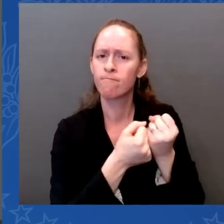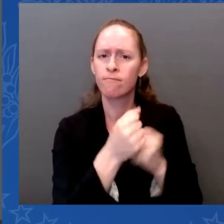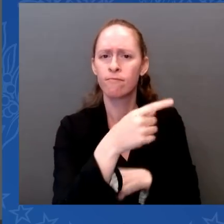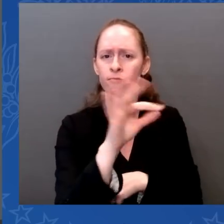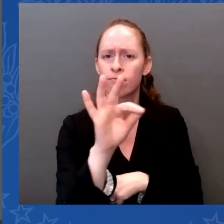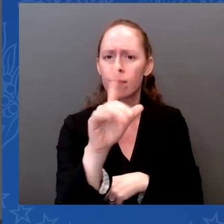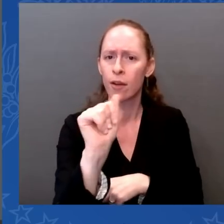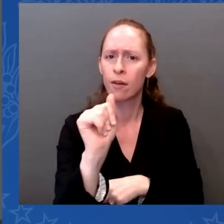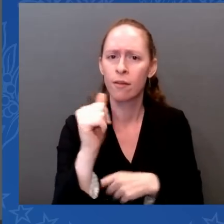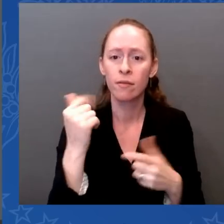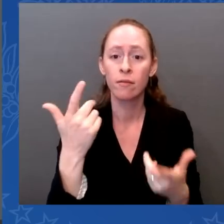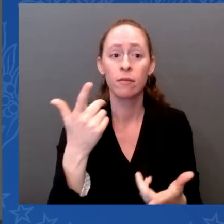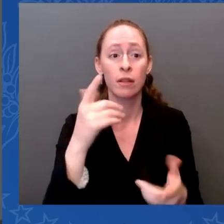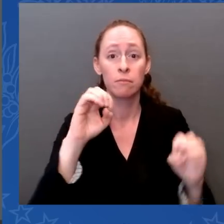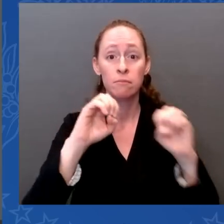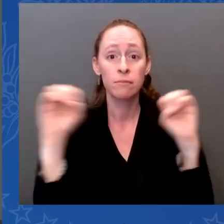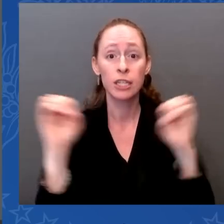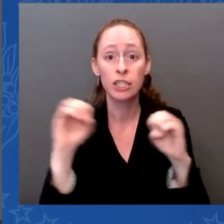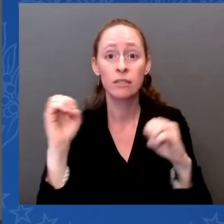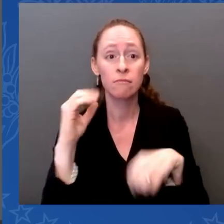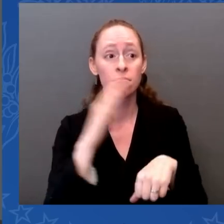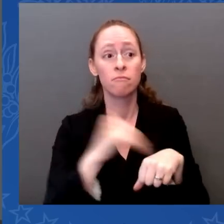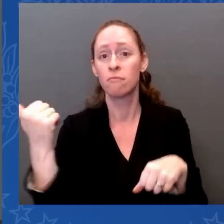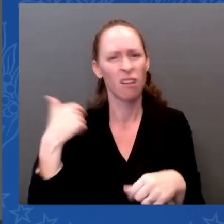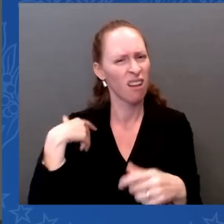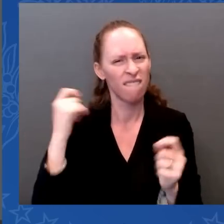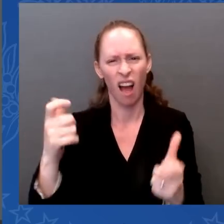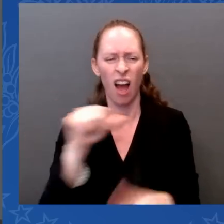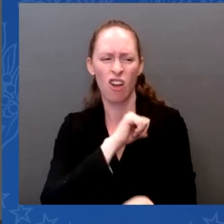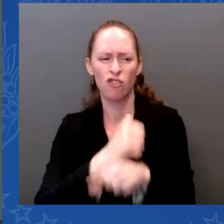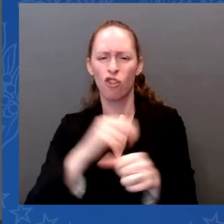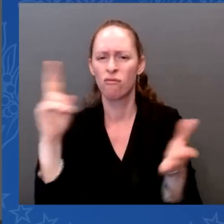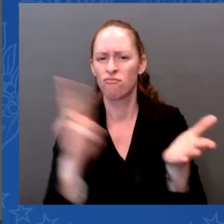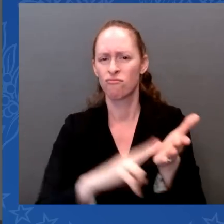And I directed my team to surge federal assistance there before the storm hit.